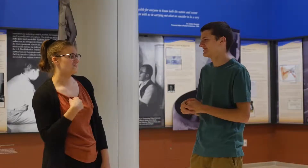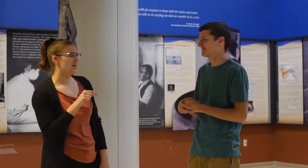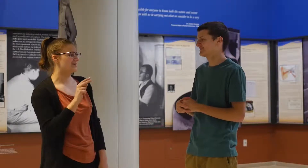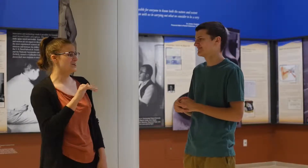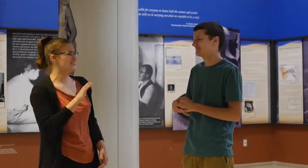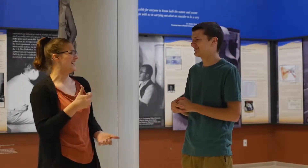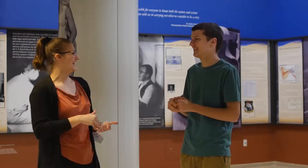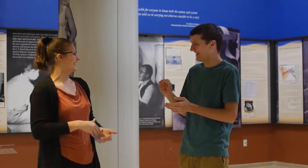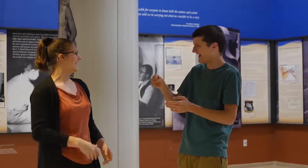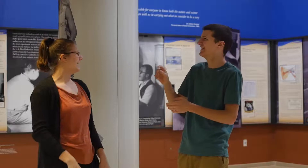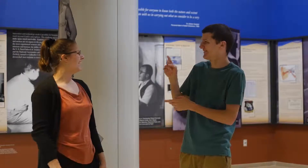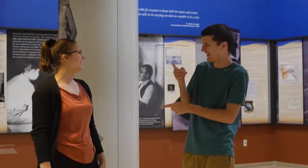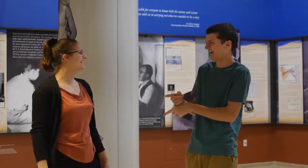I'll guess New York City again. Yes, you're correct!